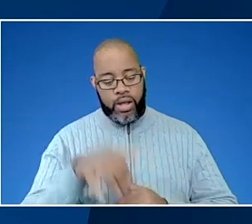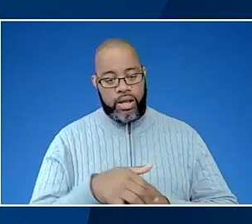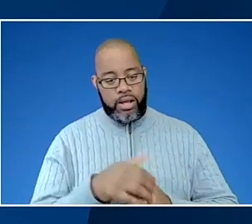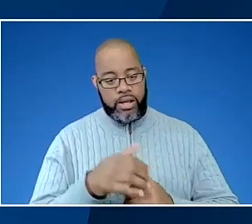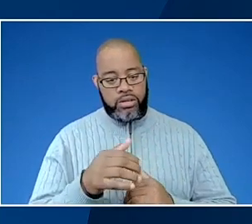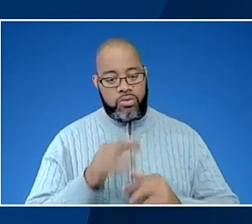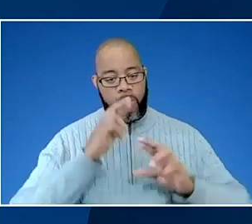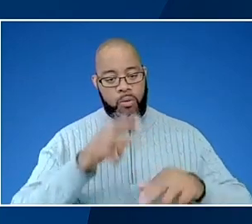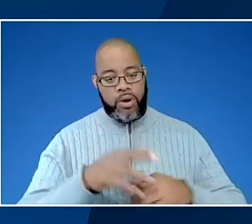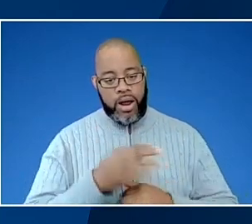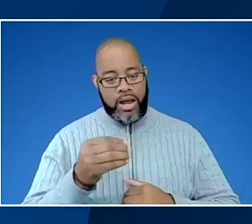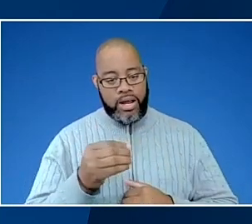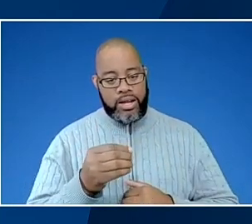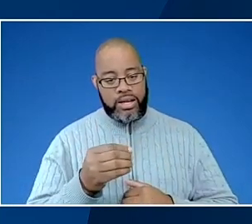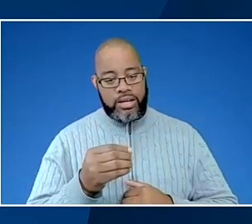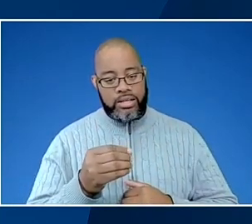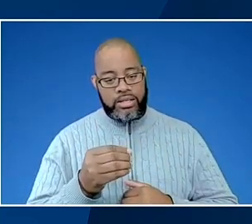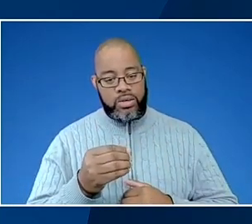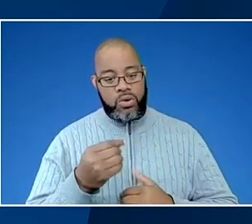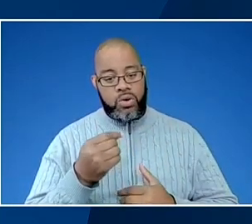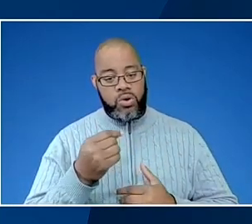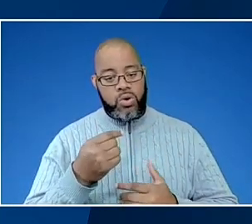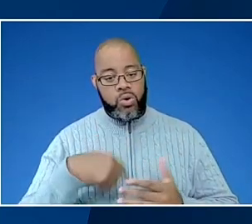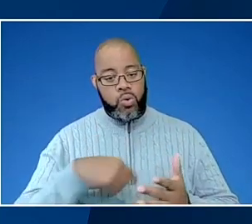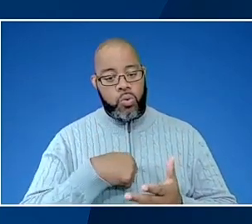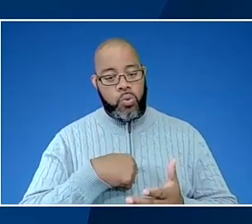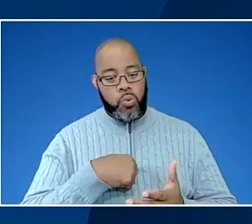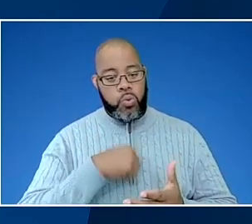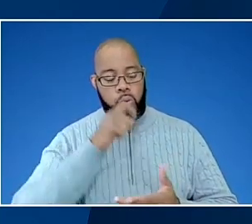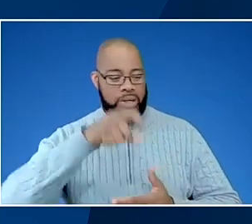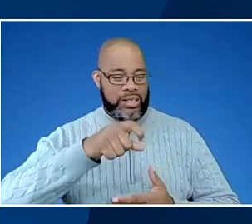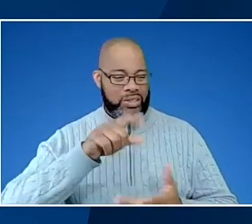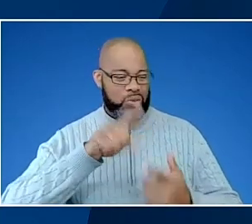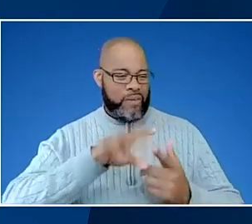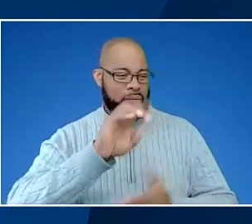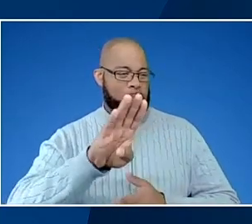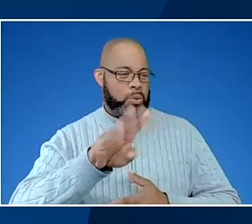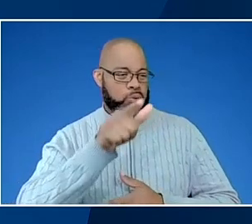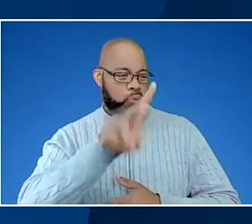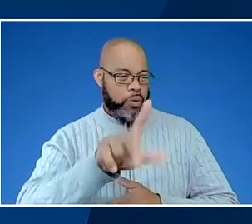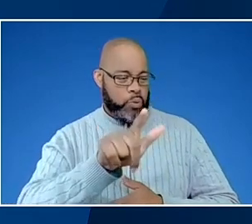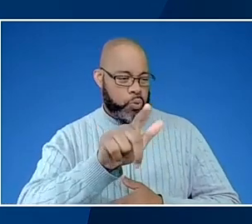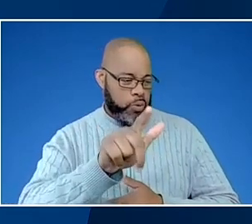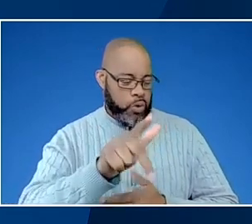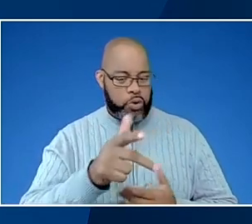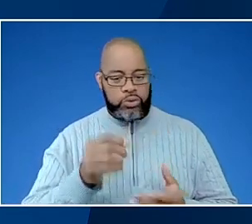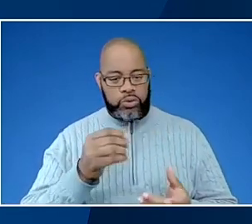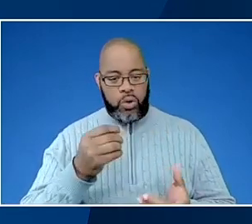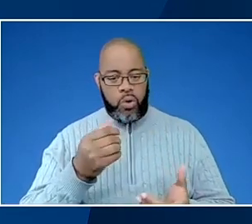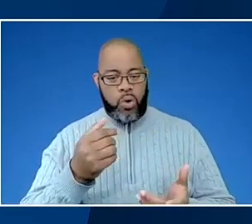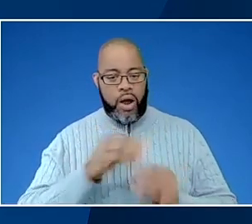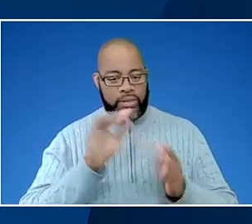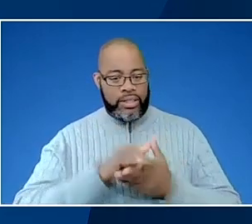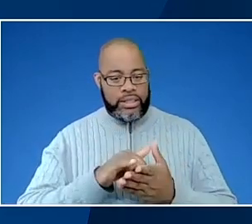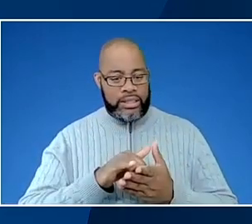it's not- and we wouldn't need it until February 23rd. So, obviously the sooner the better, for sure.